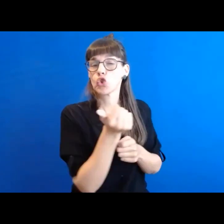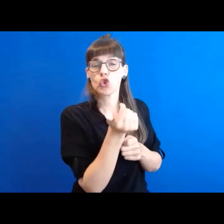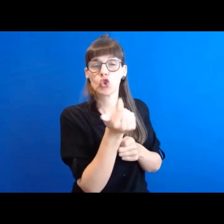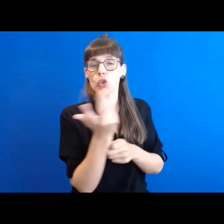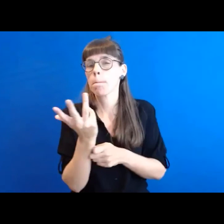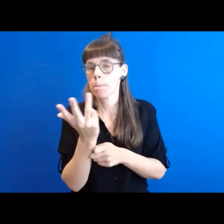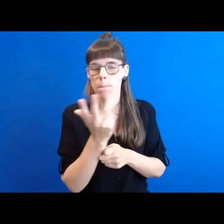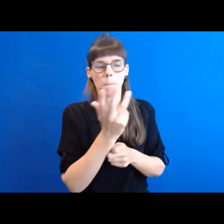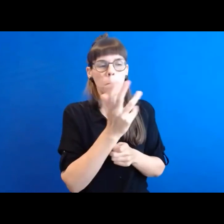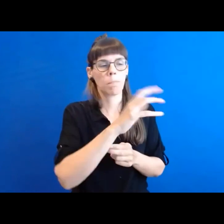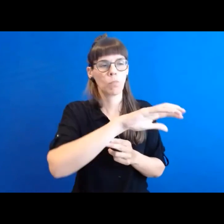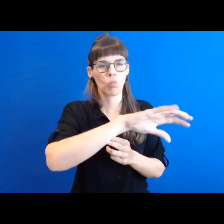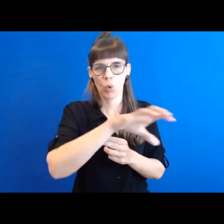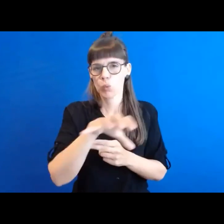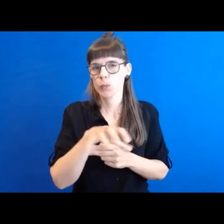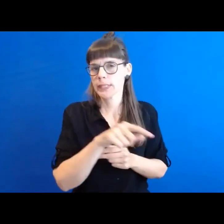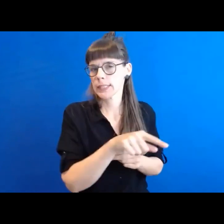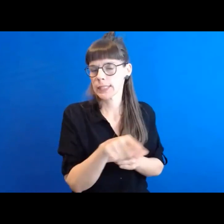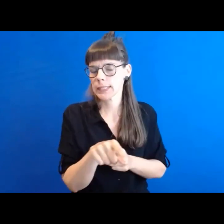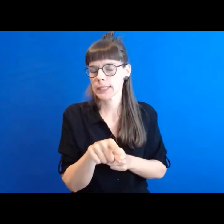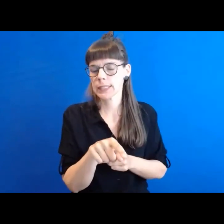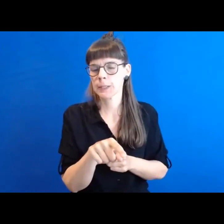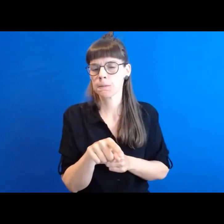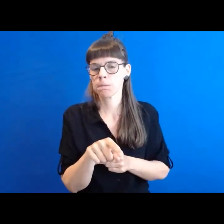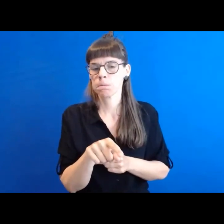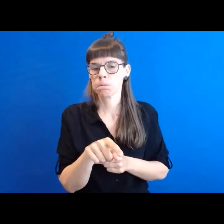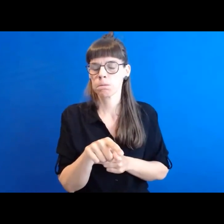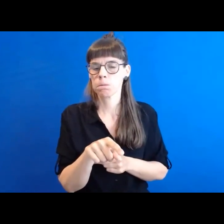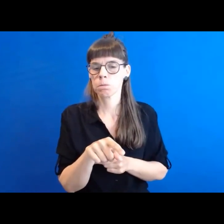in response